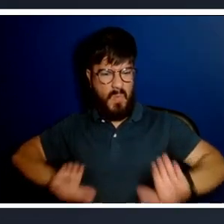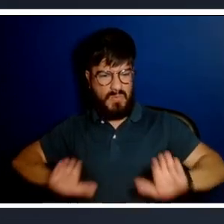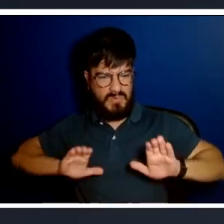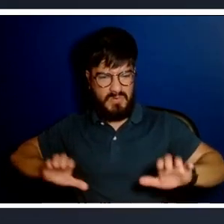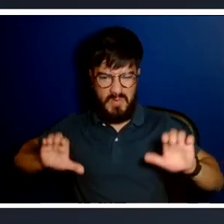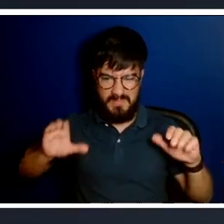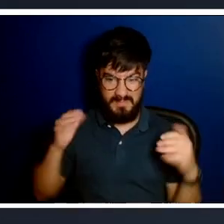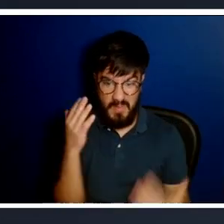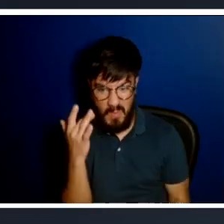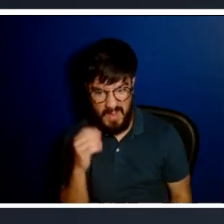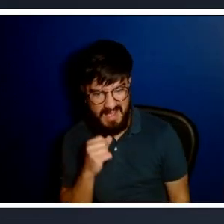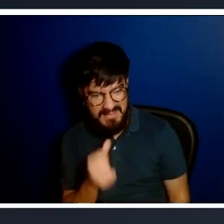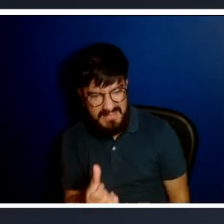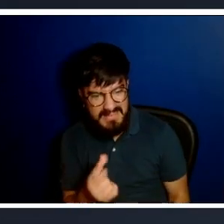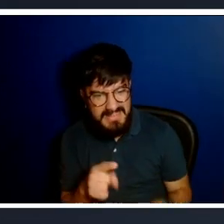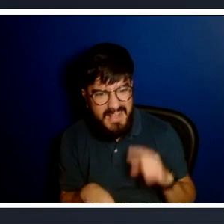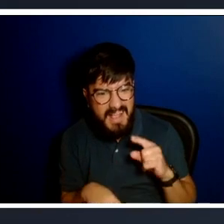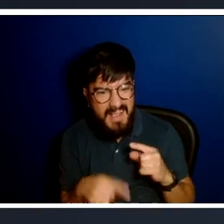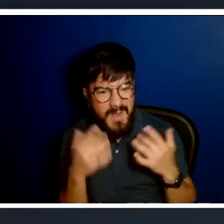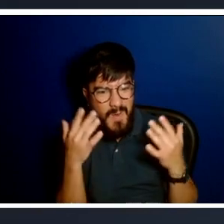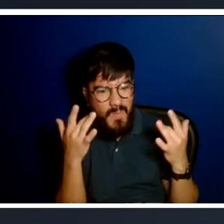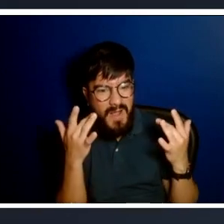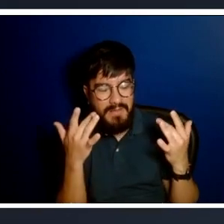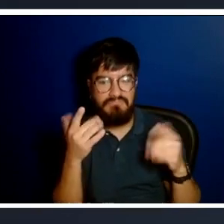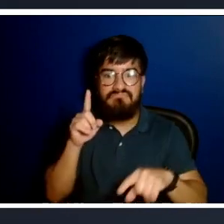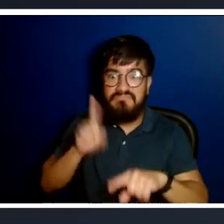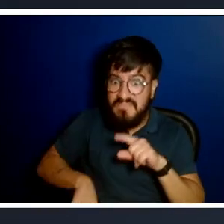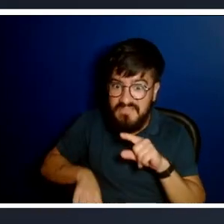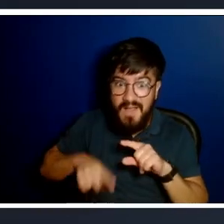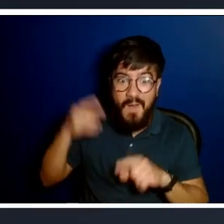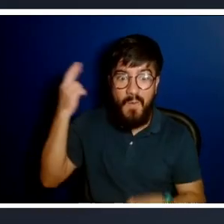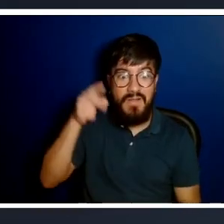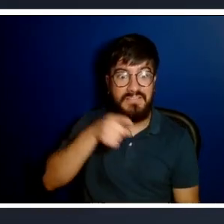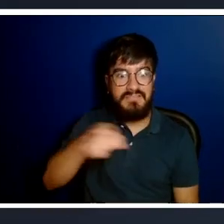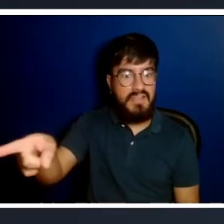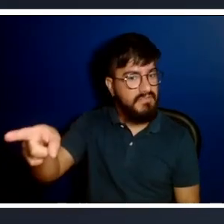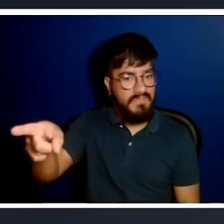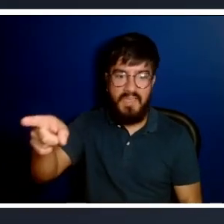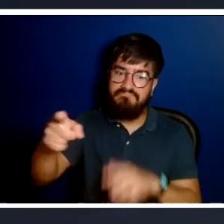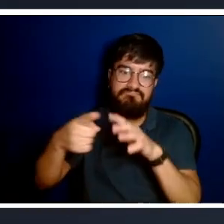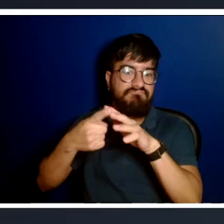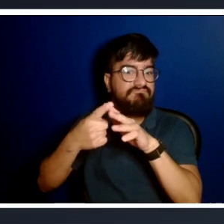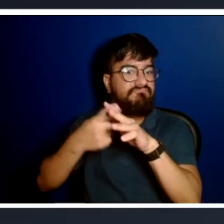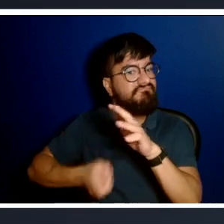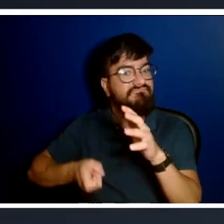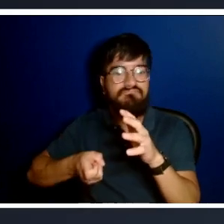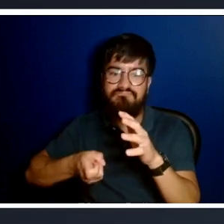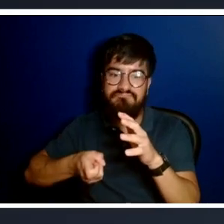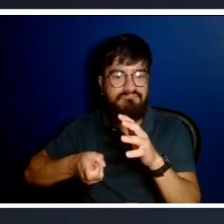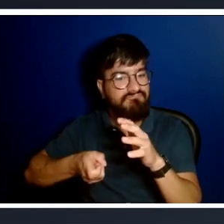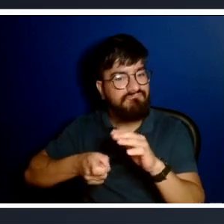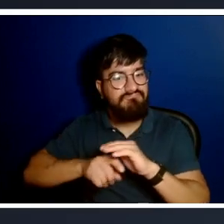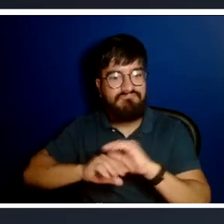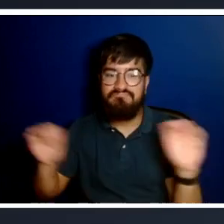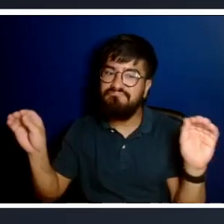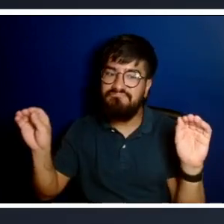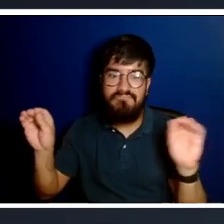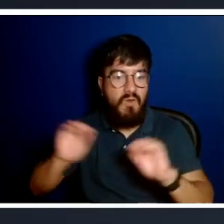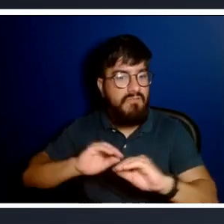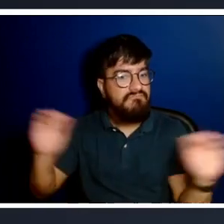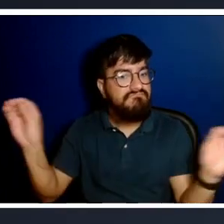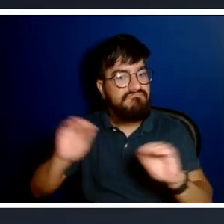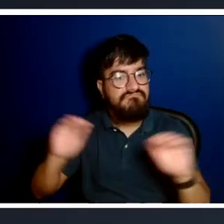They can't do push-ups because they are extinct. Yeah, there's none left. So,